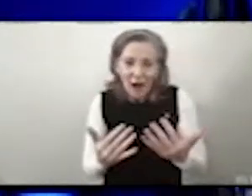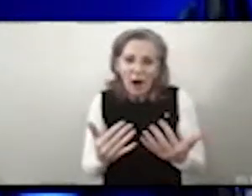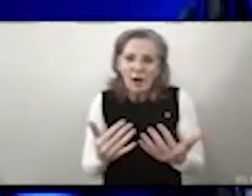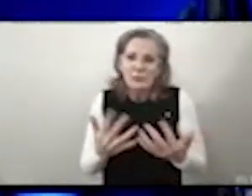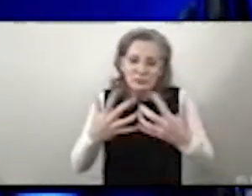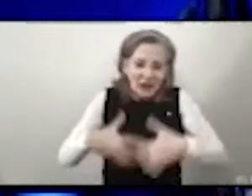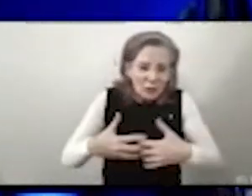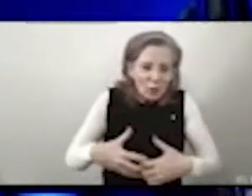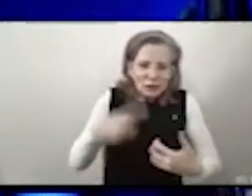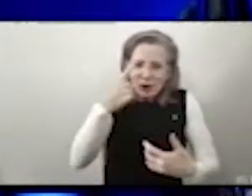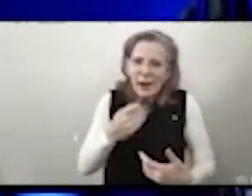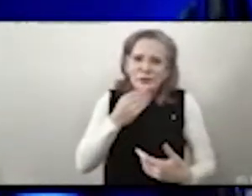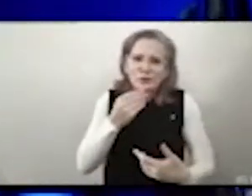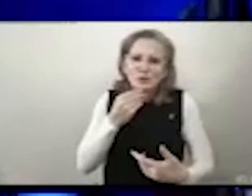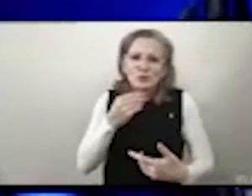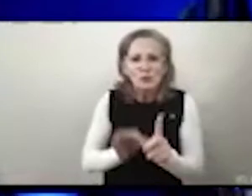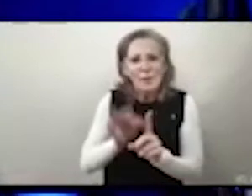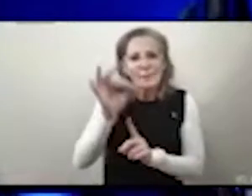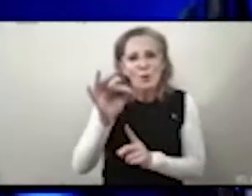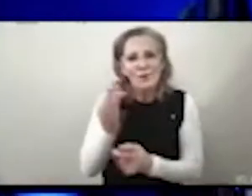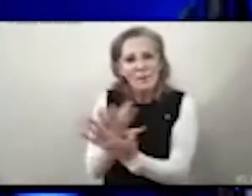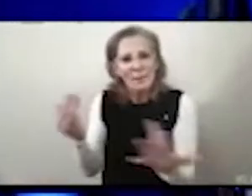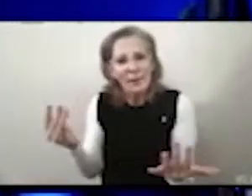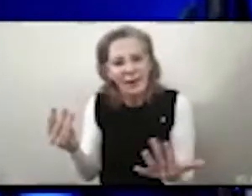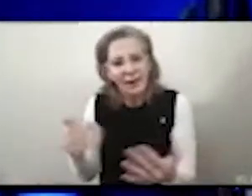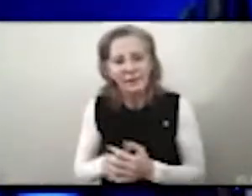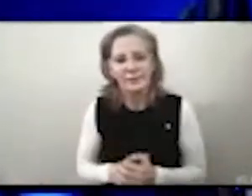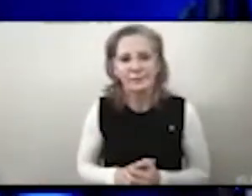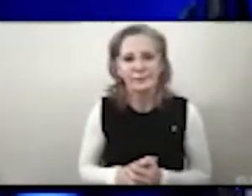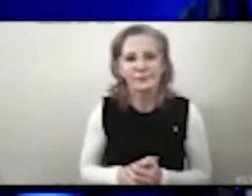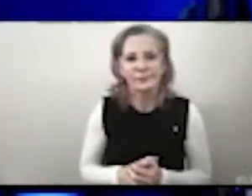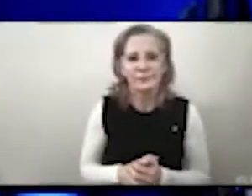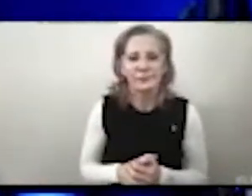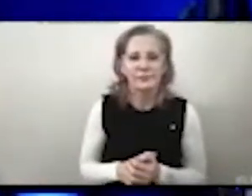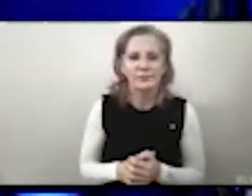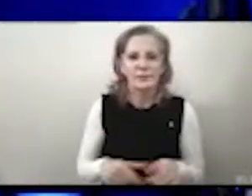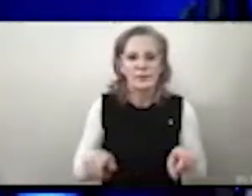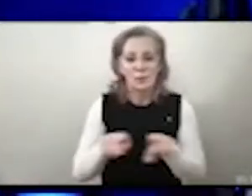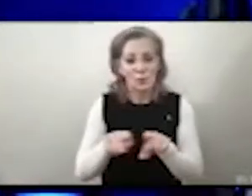At the same time, it has illustrated the need to enhance scientific literacy and critical